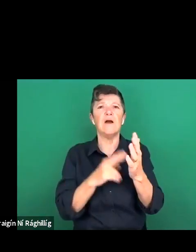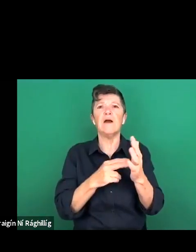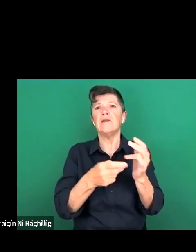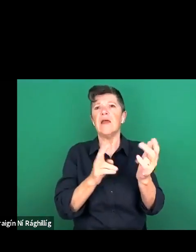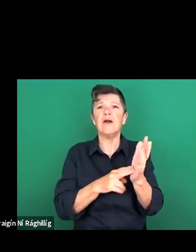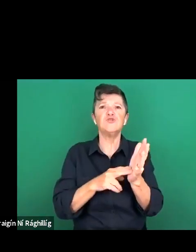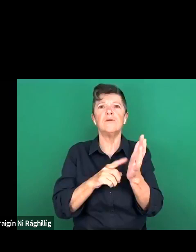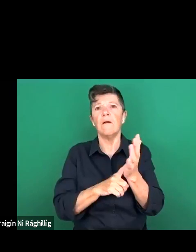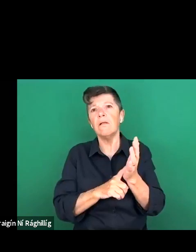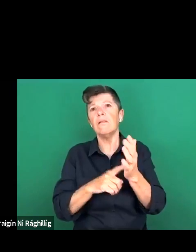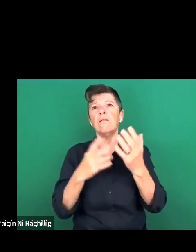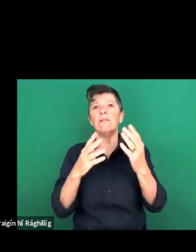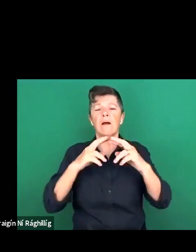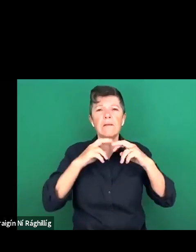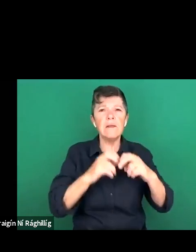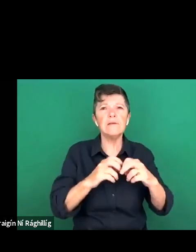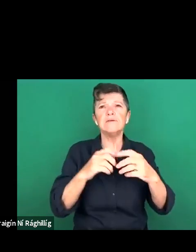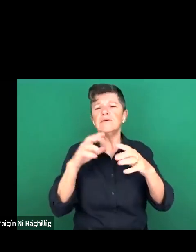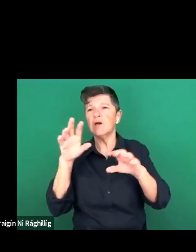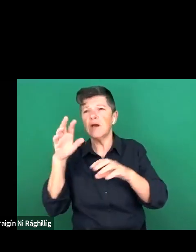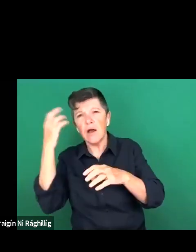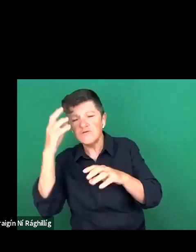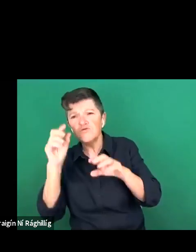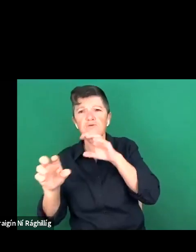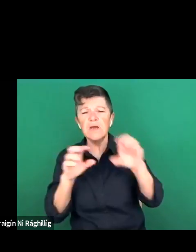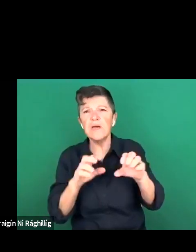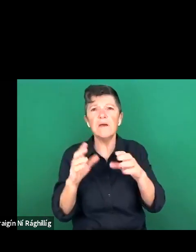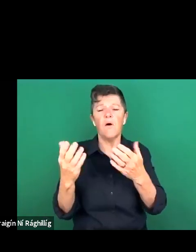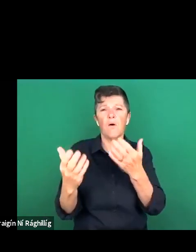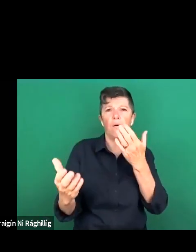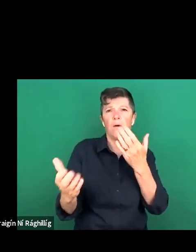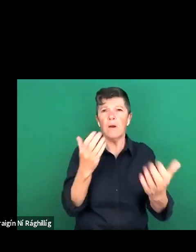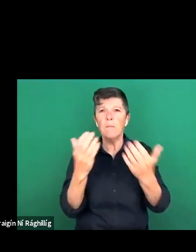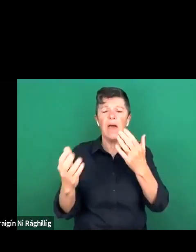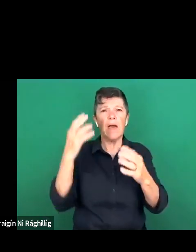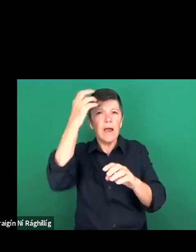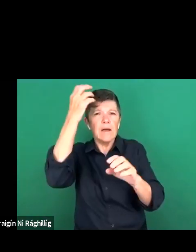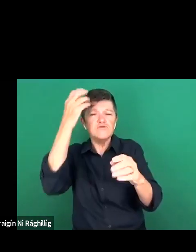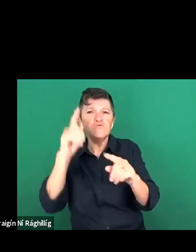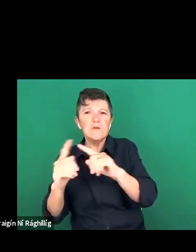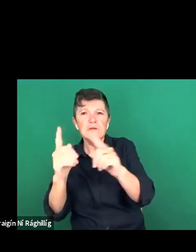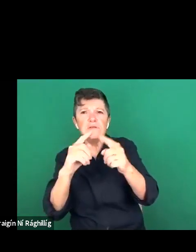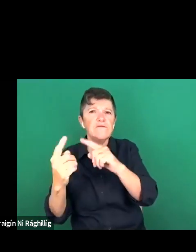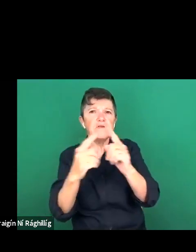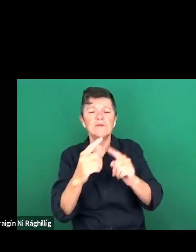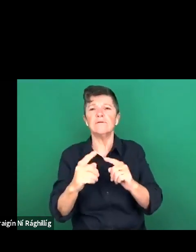. The inequalities which shape these examples are not internal to